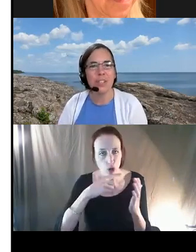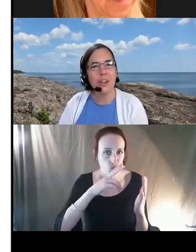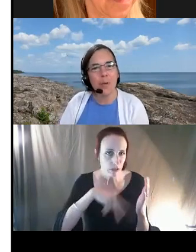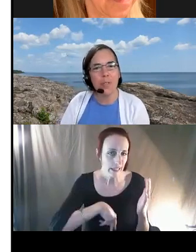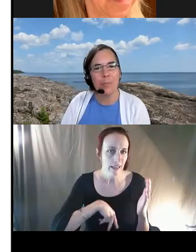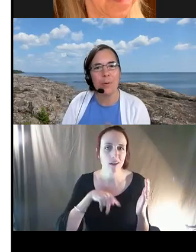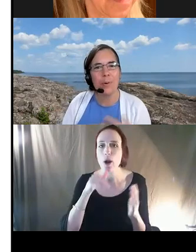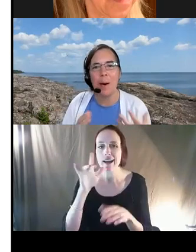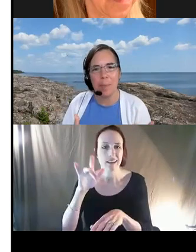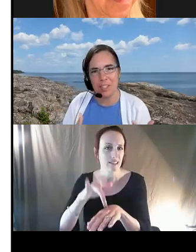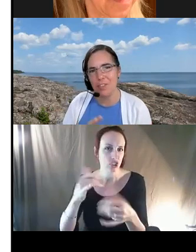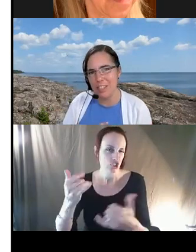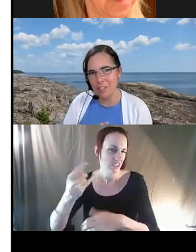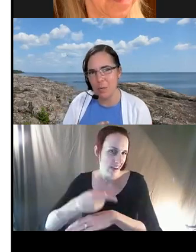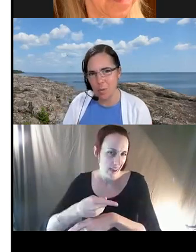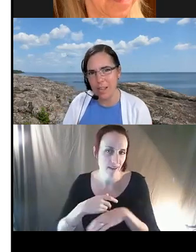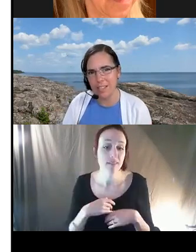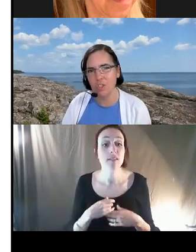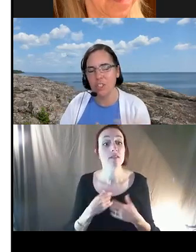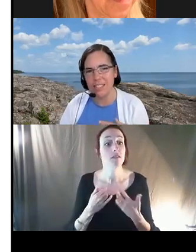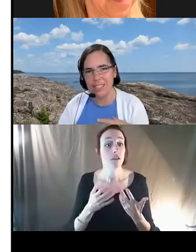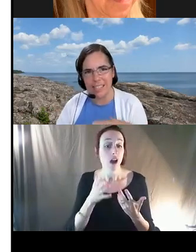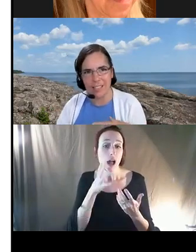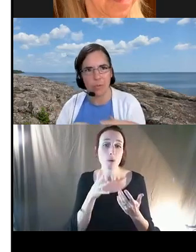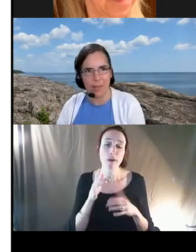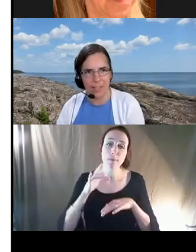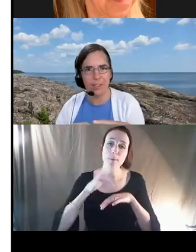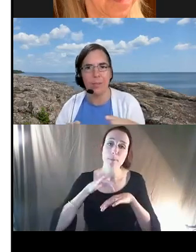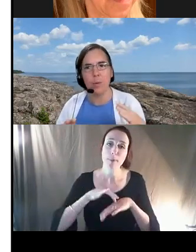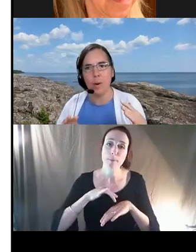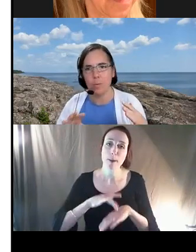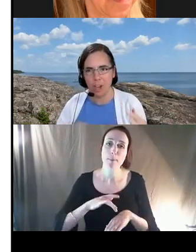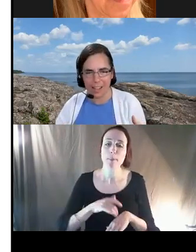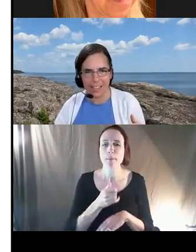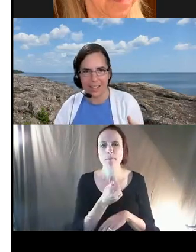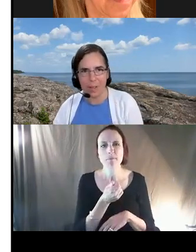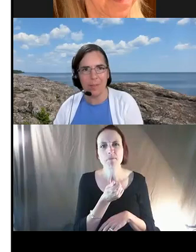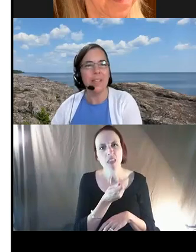We will go through a bunch of different ones to set the ground level of what we are talking about, but